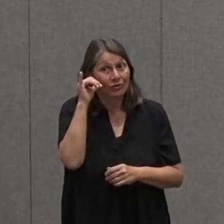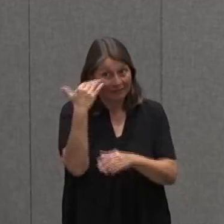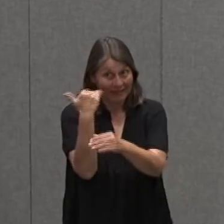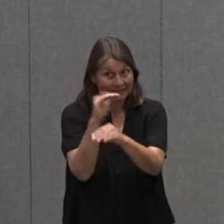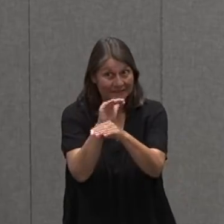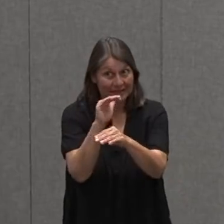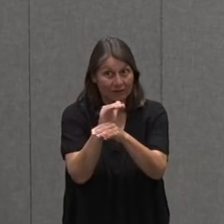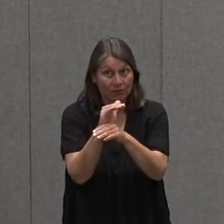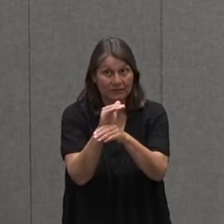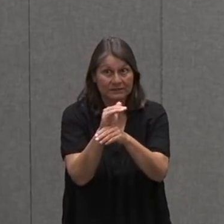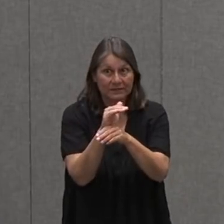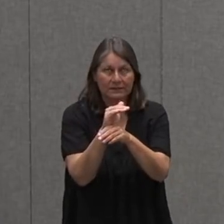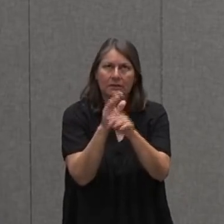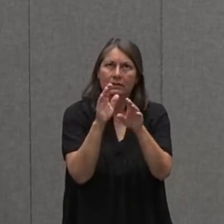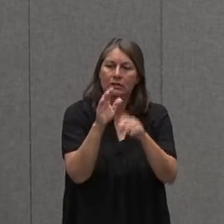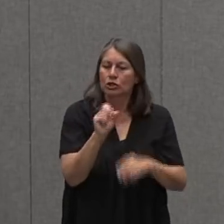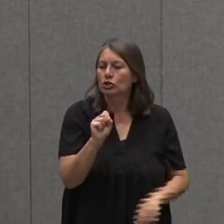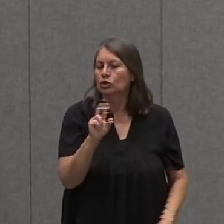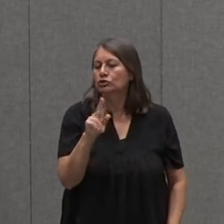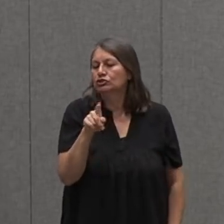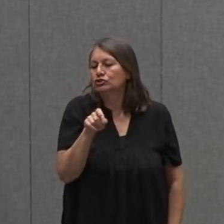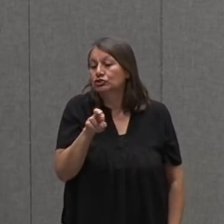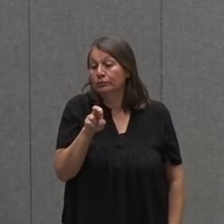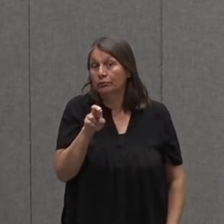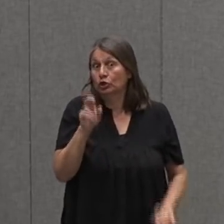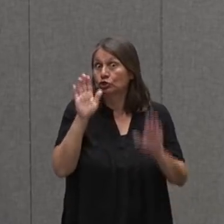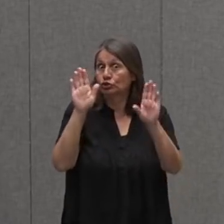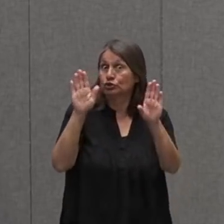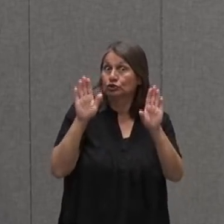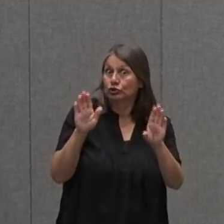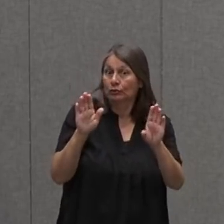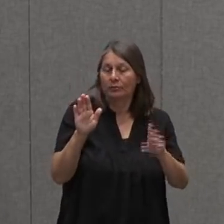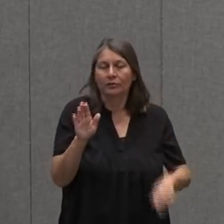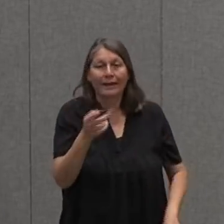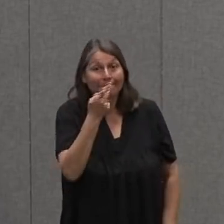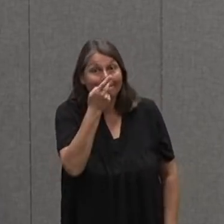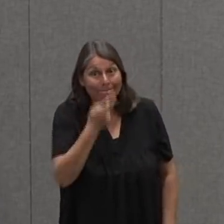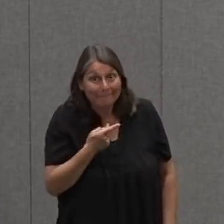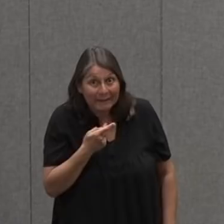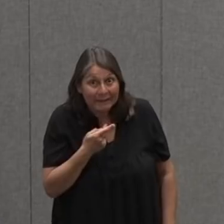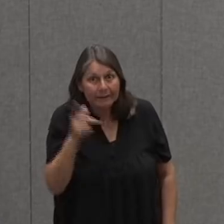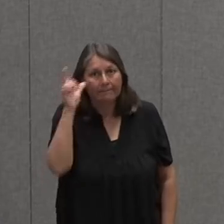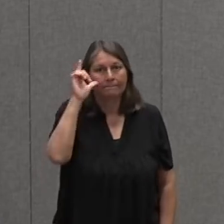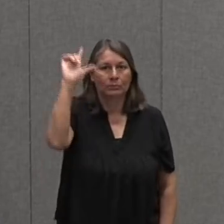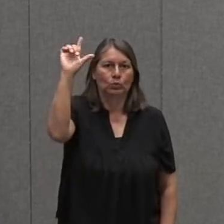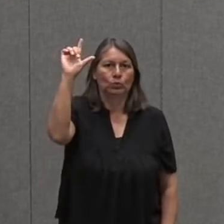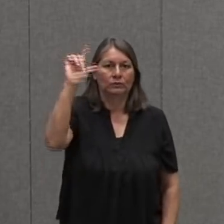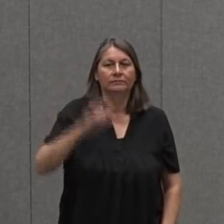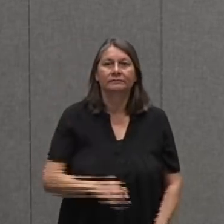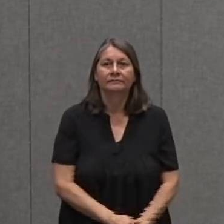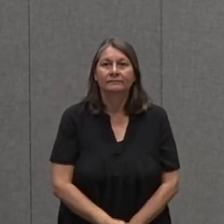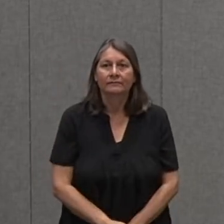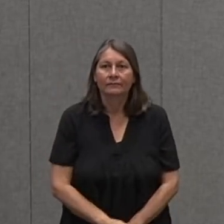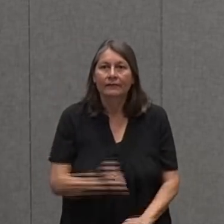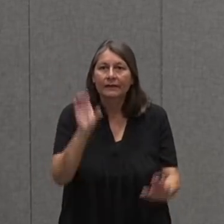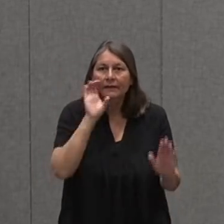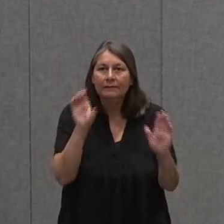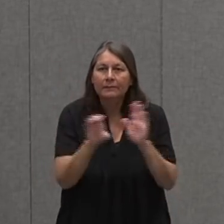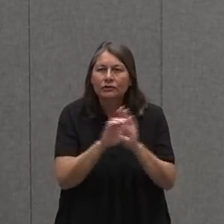or a super pink moon. And I wanted to find a picture. Let's see if we can see that.